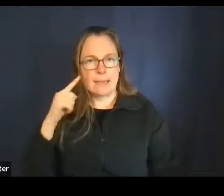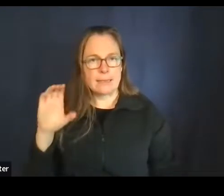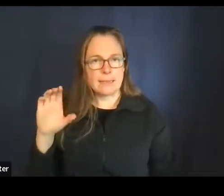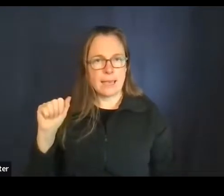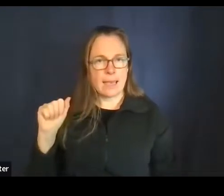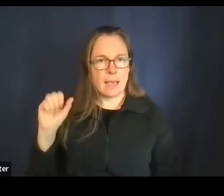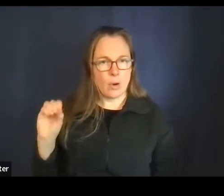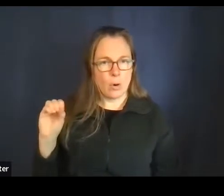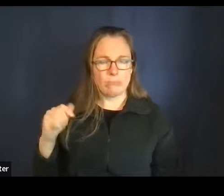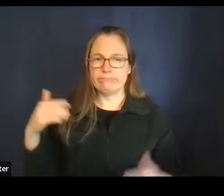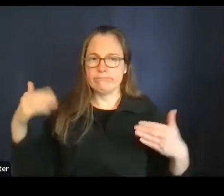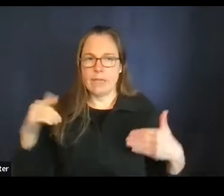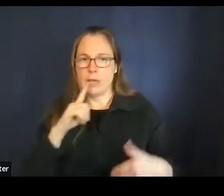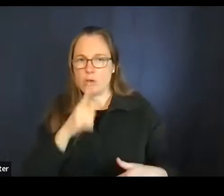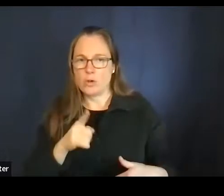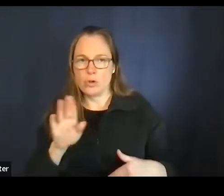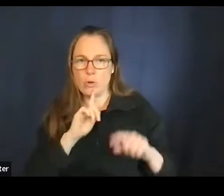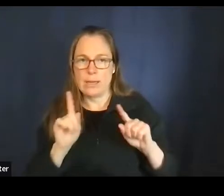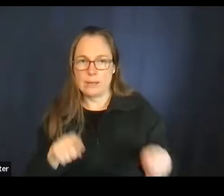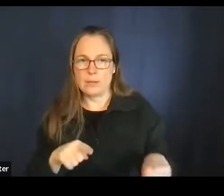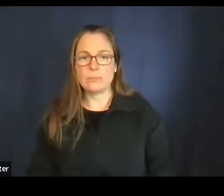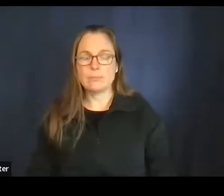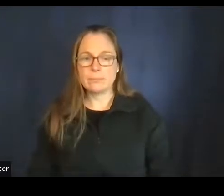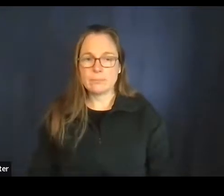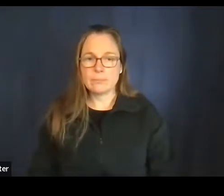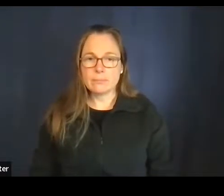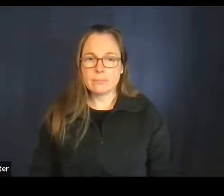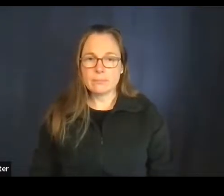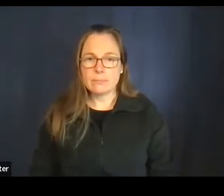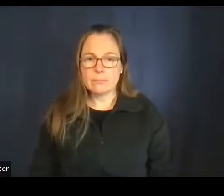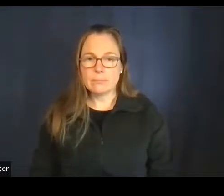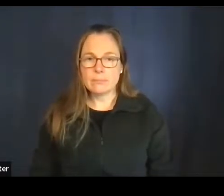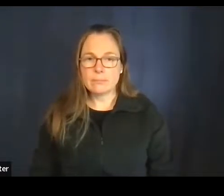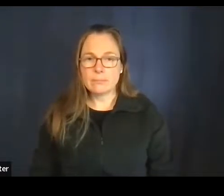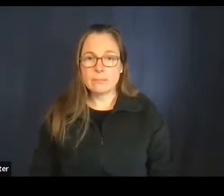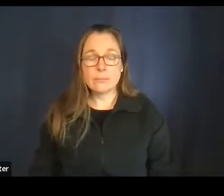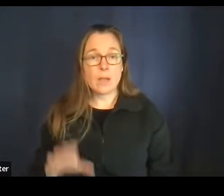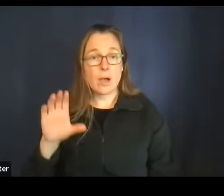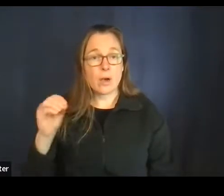I'll have to review the charter to clarify that. [Off camera] Sorry do the co-chairs want to answer to that?